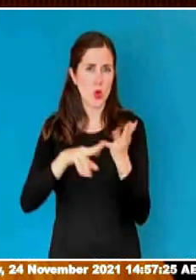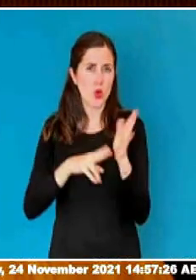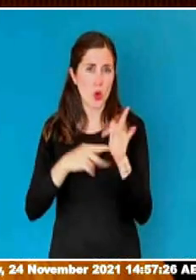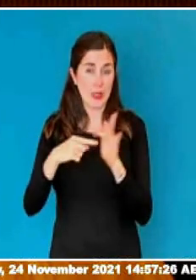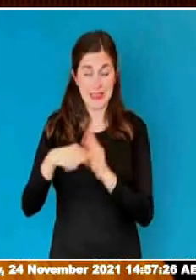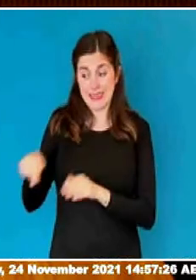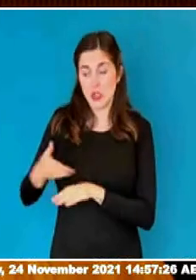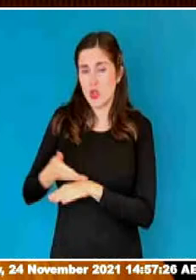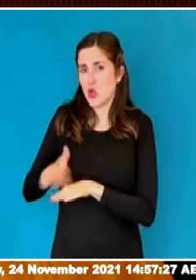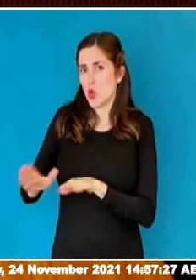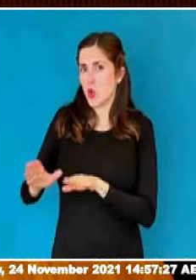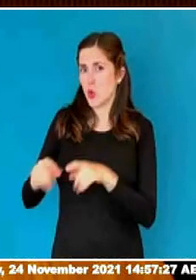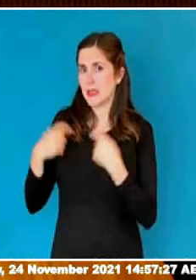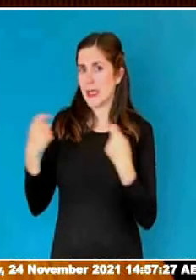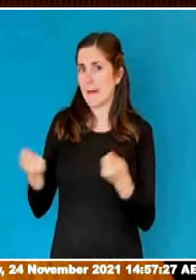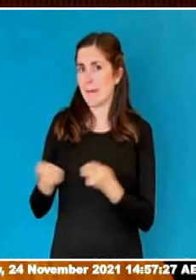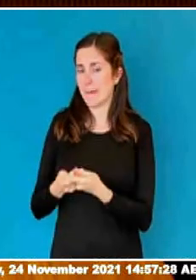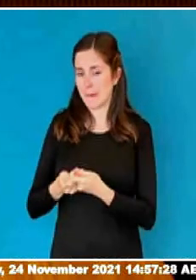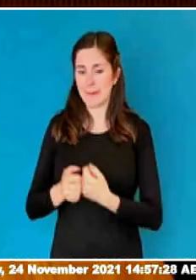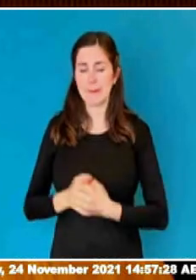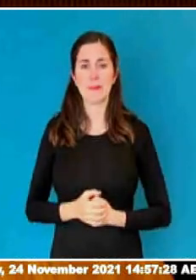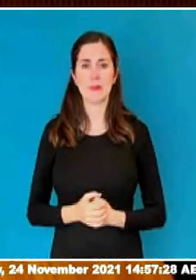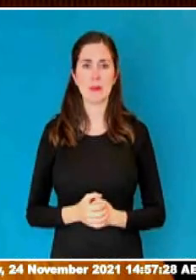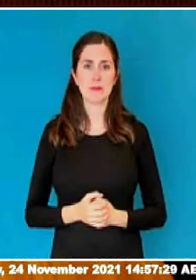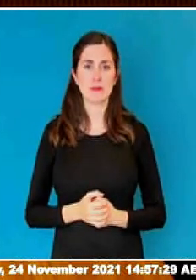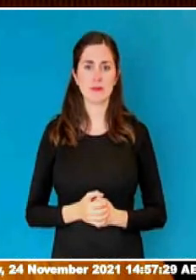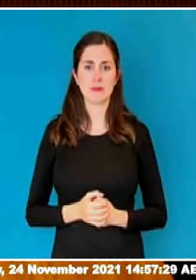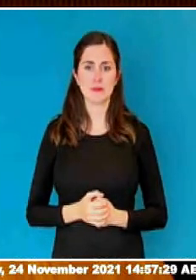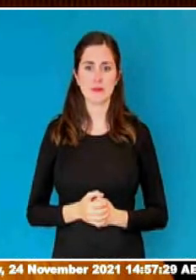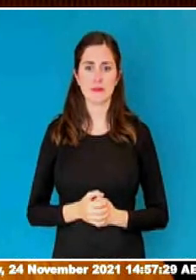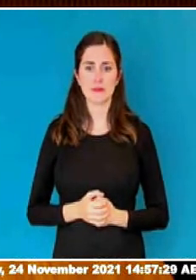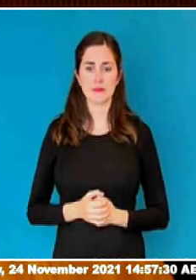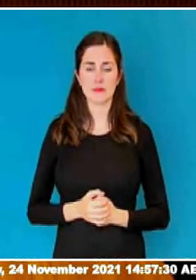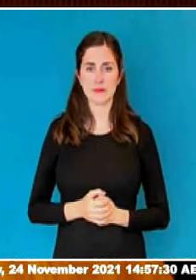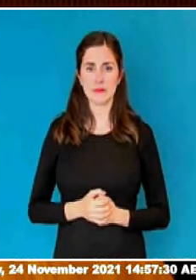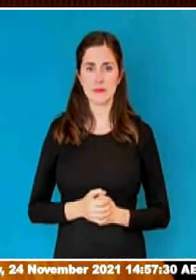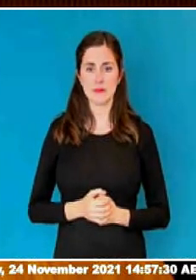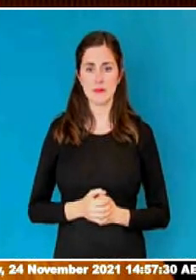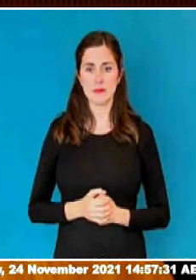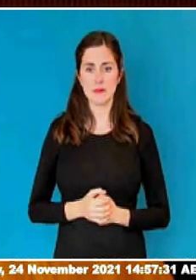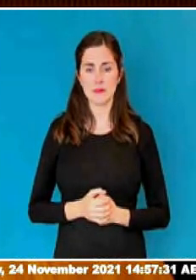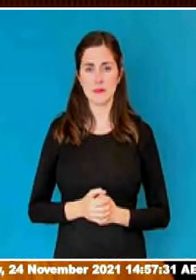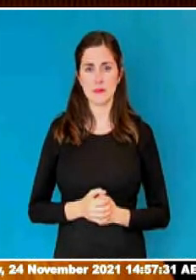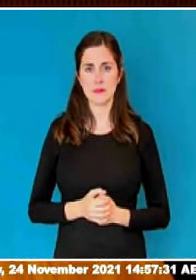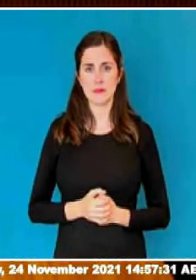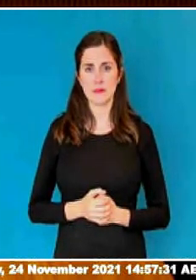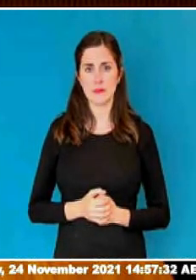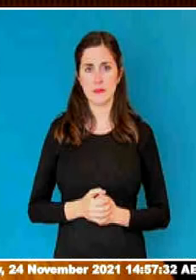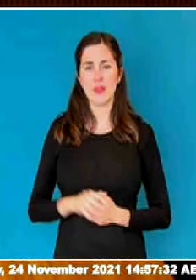At the moment the way that we respondÂ either through a proactive inspection or what